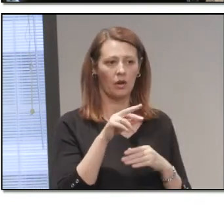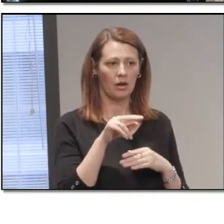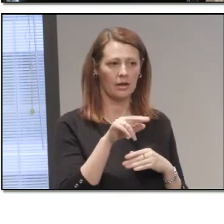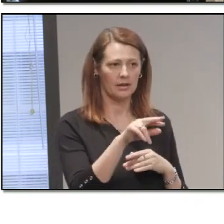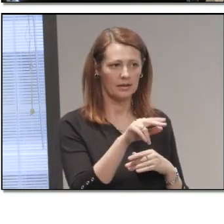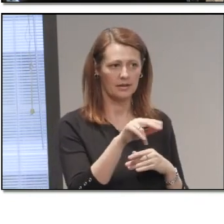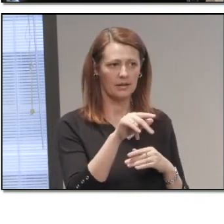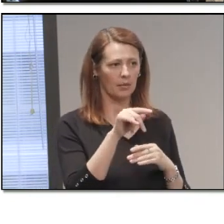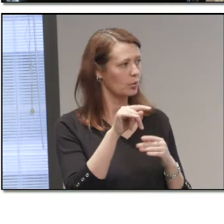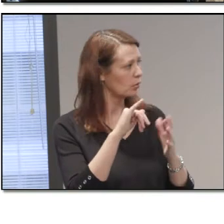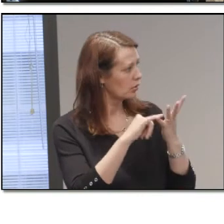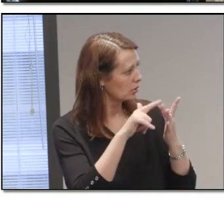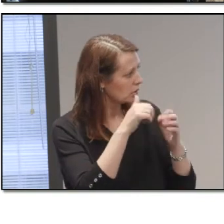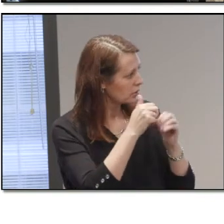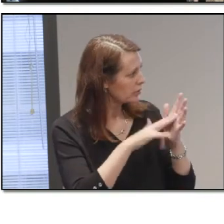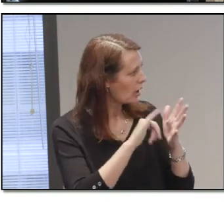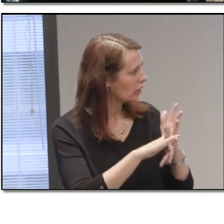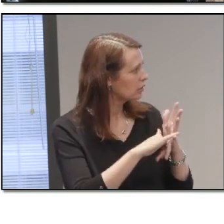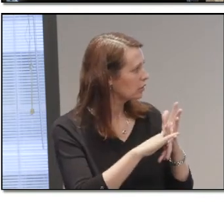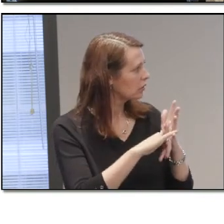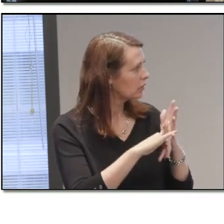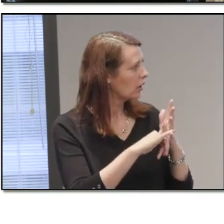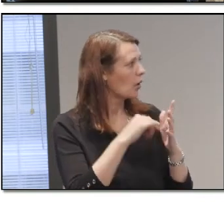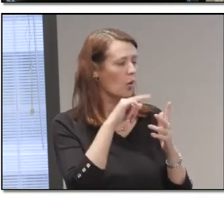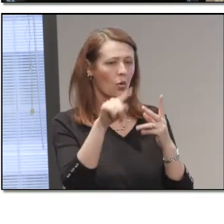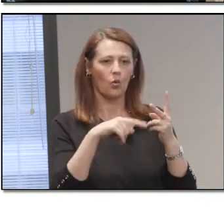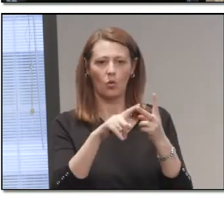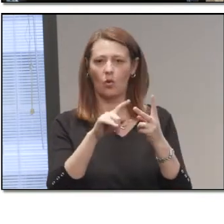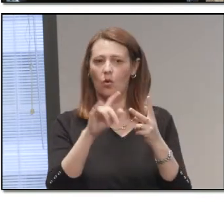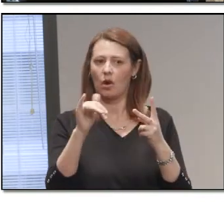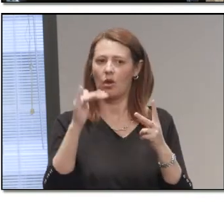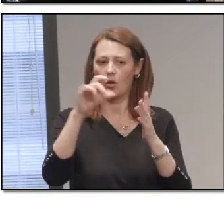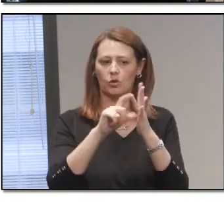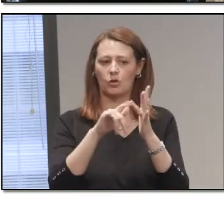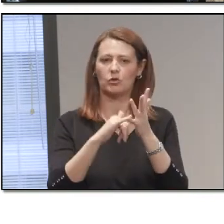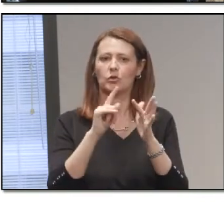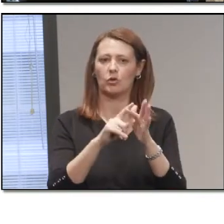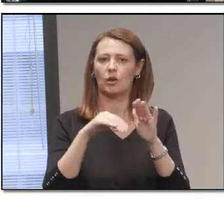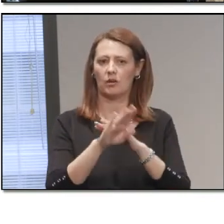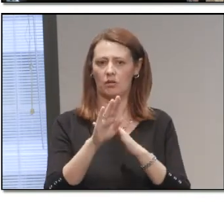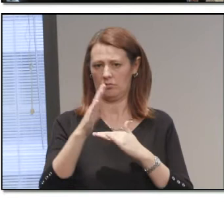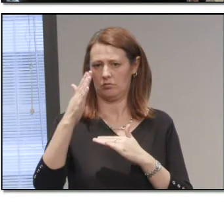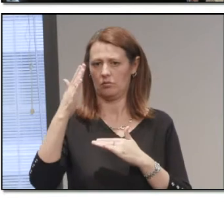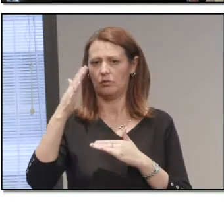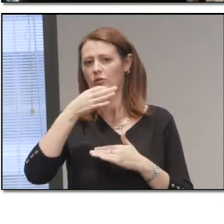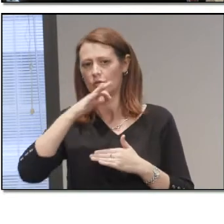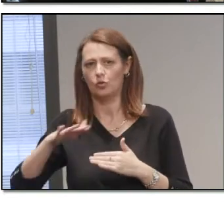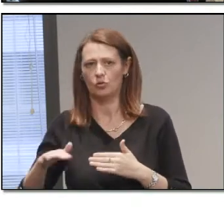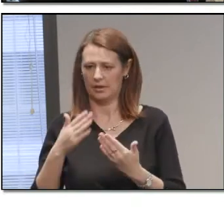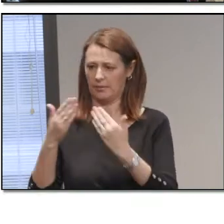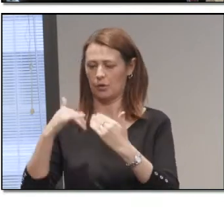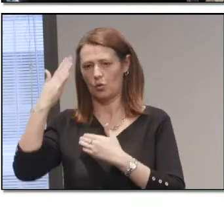signs, or more common and a larger dose in children for the others, than occur in adults.